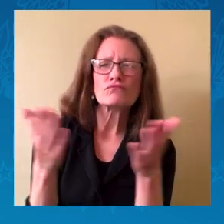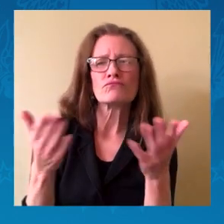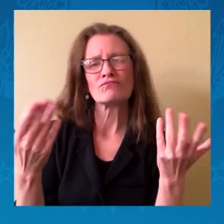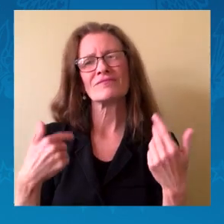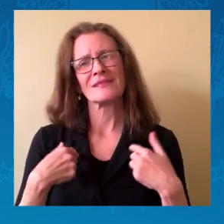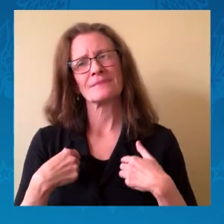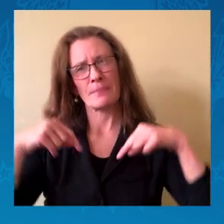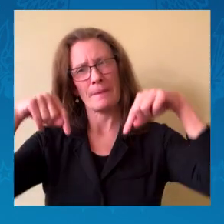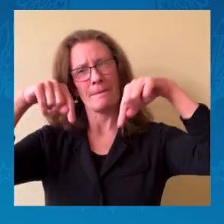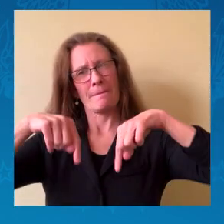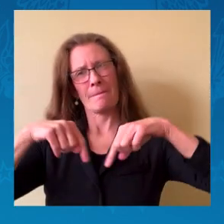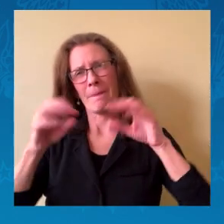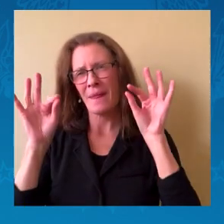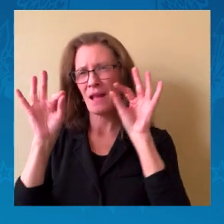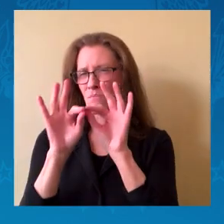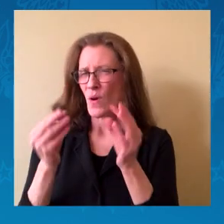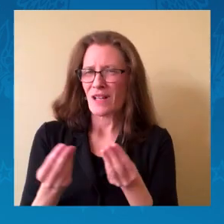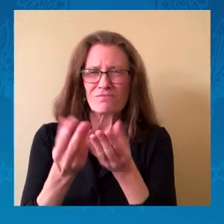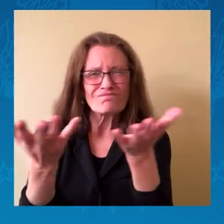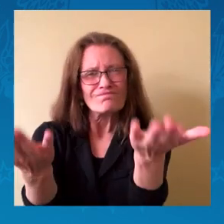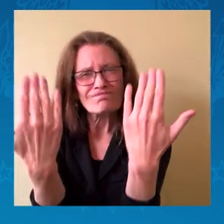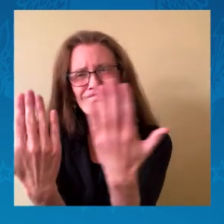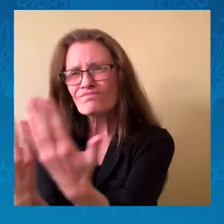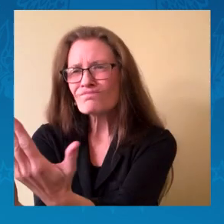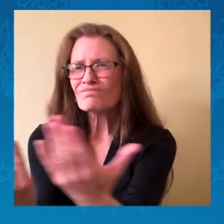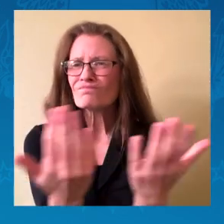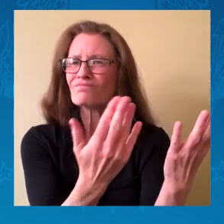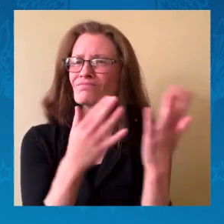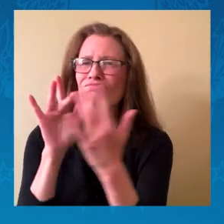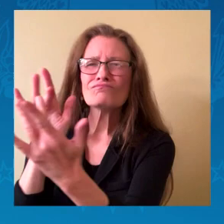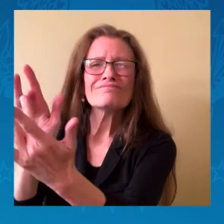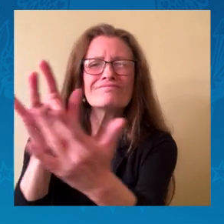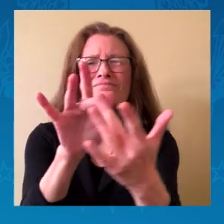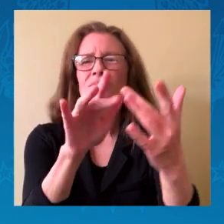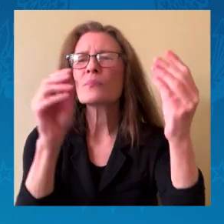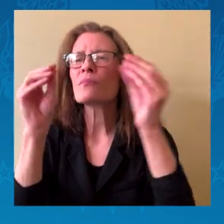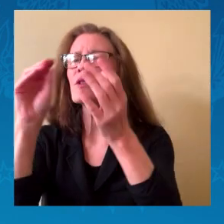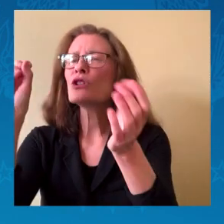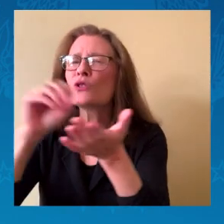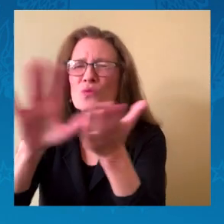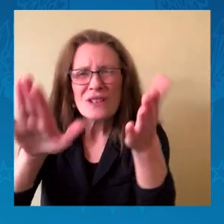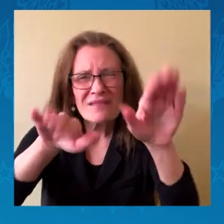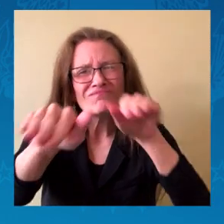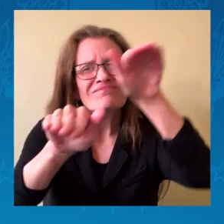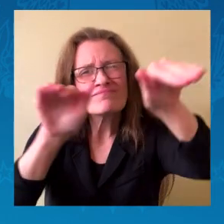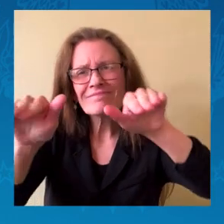to more effectively reach a majority of students, including students who may not pursue a four year college education.